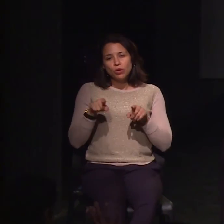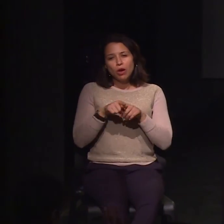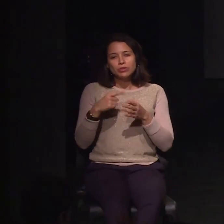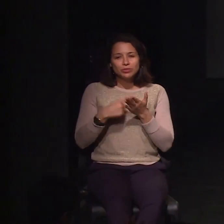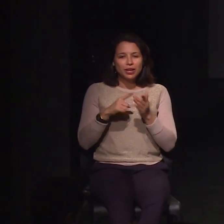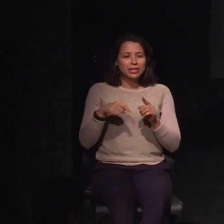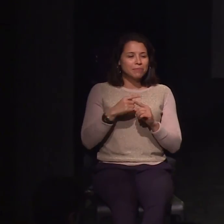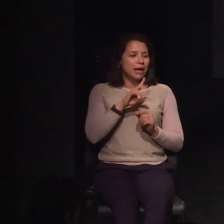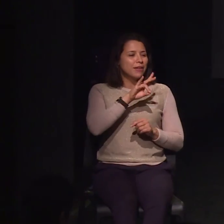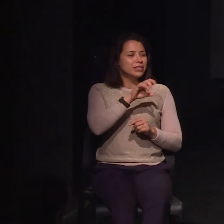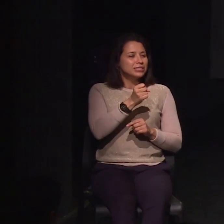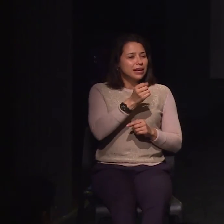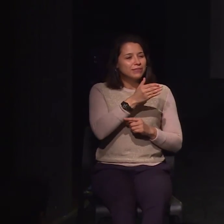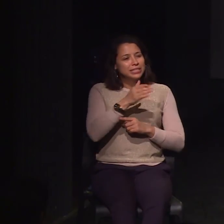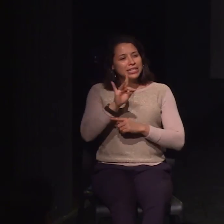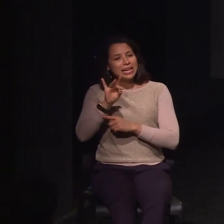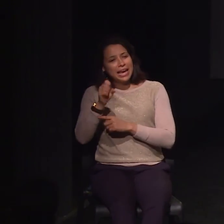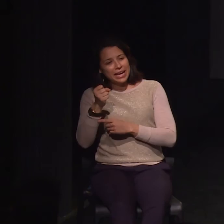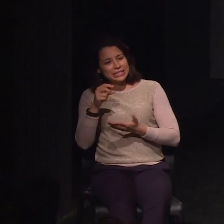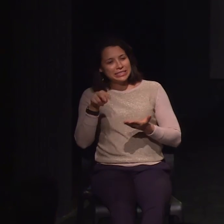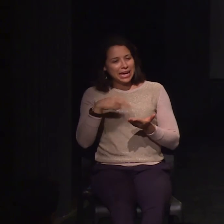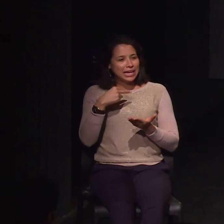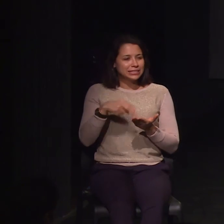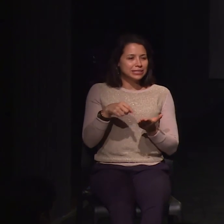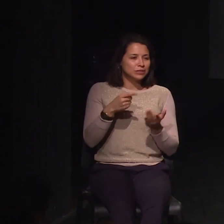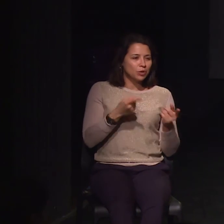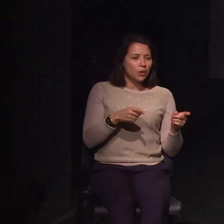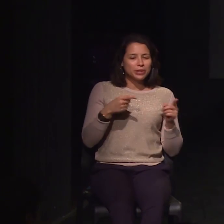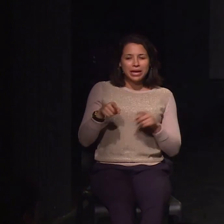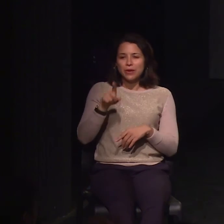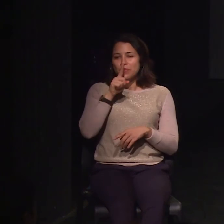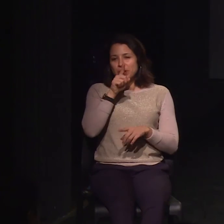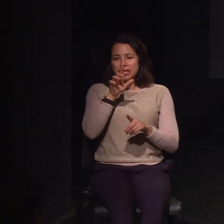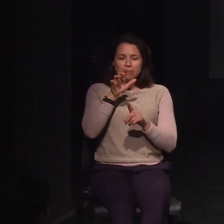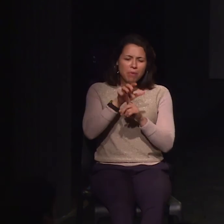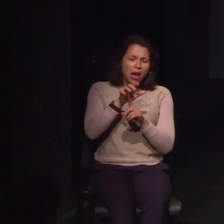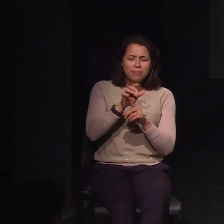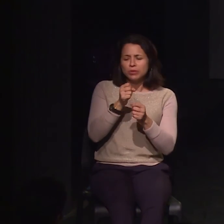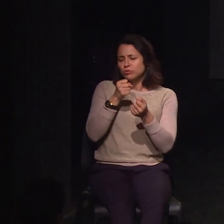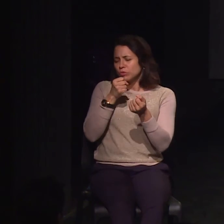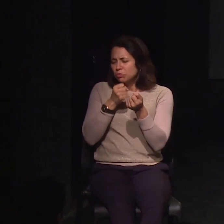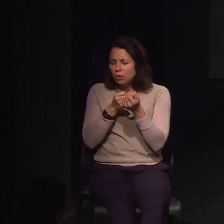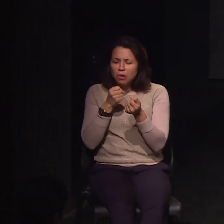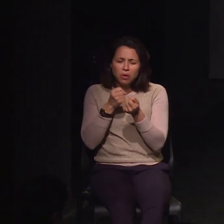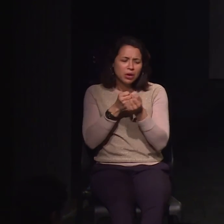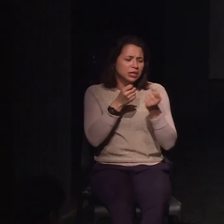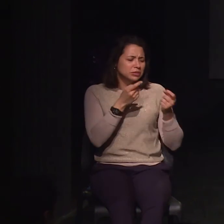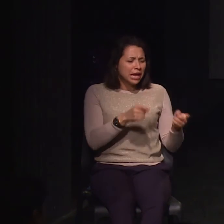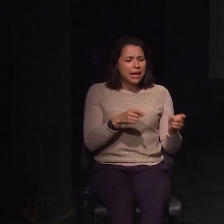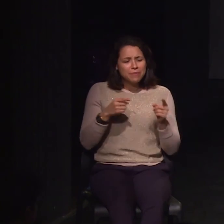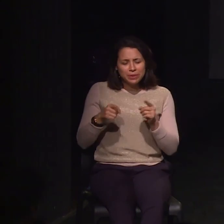and 80’s and how there was a popularity or support, somehow a surge.